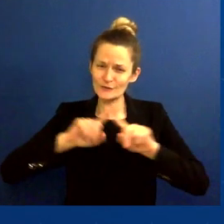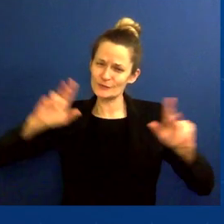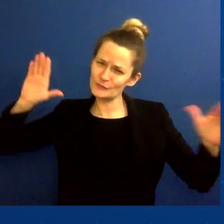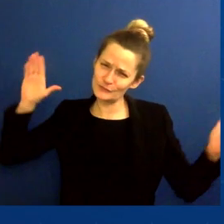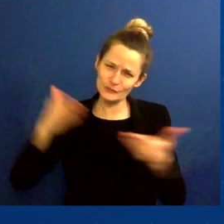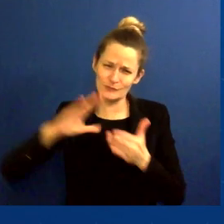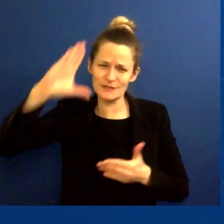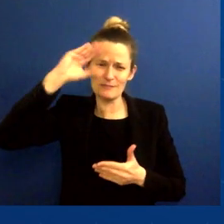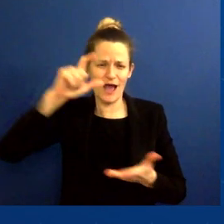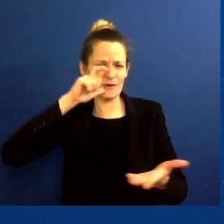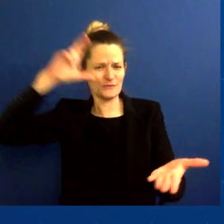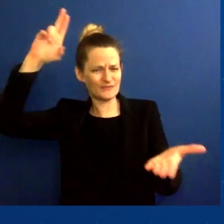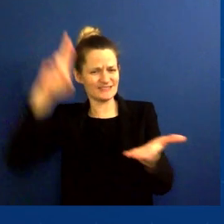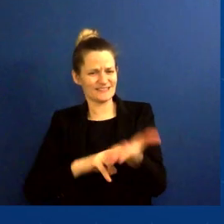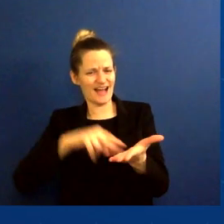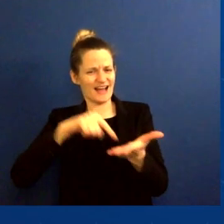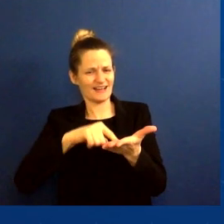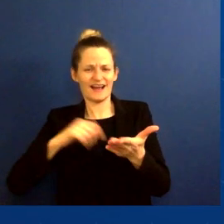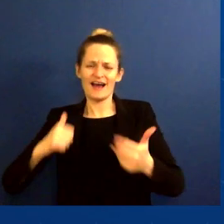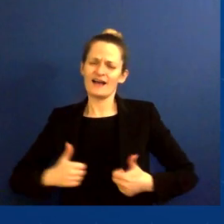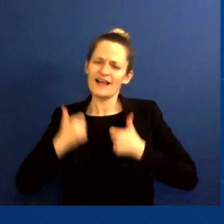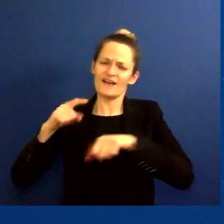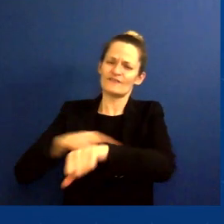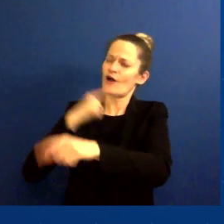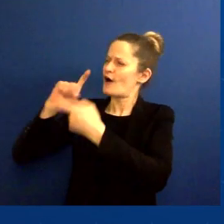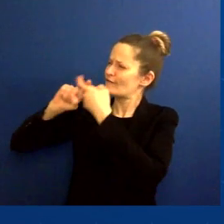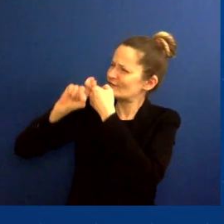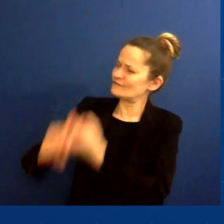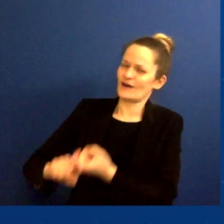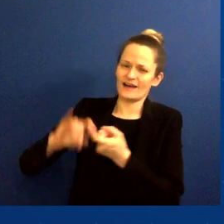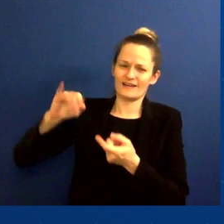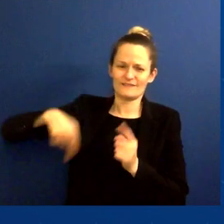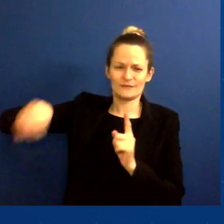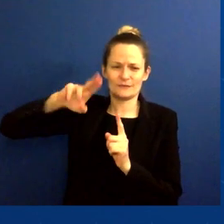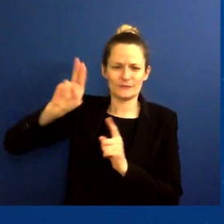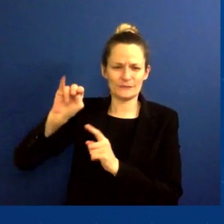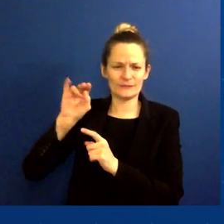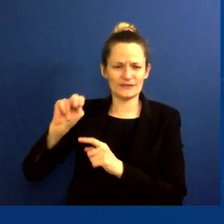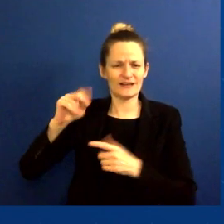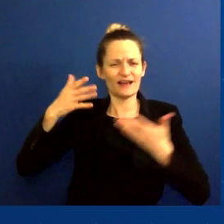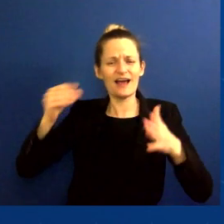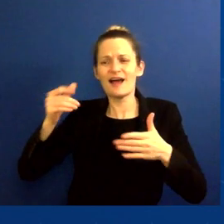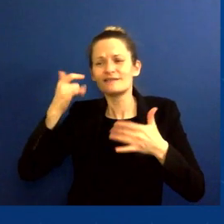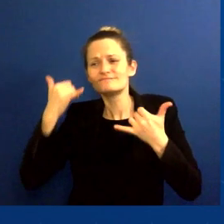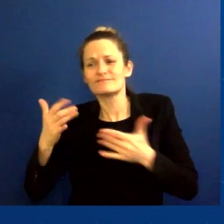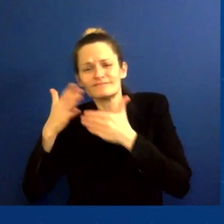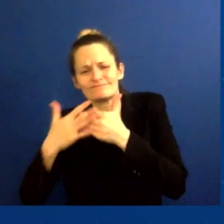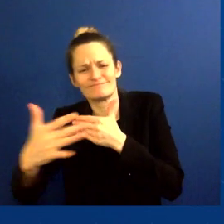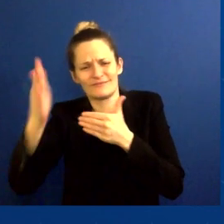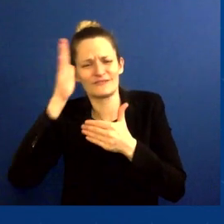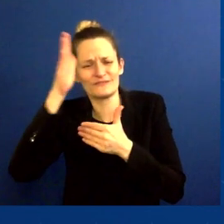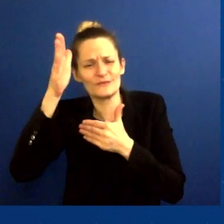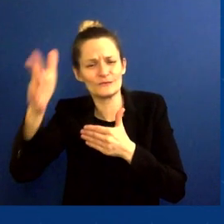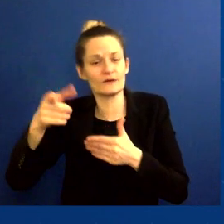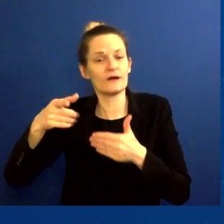who believe our best days are still ahead of us. He signed a bipartisan infrastructure law to help to make this happen.